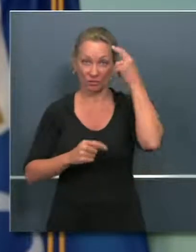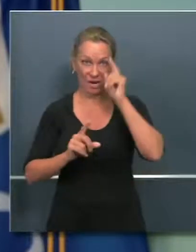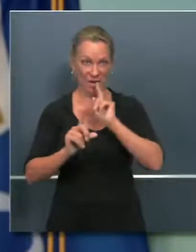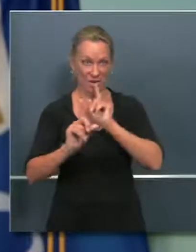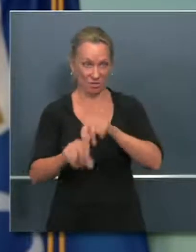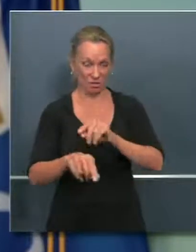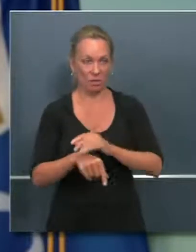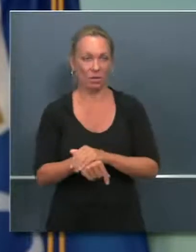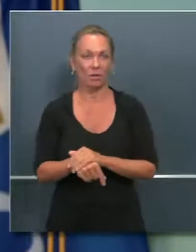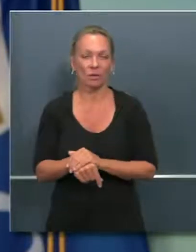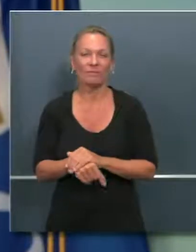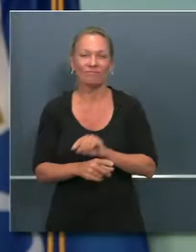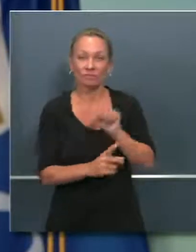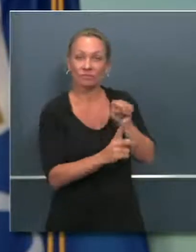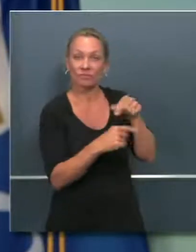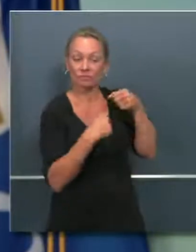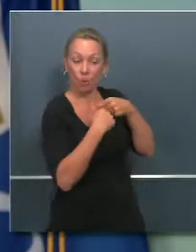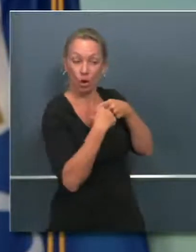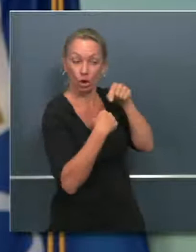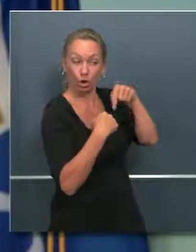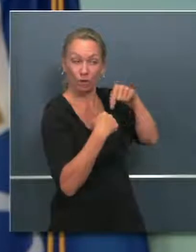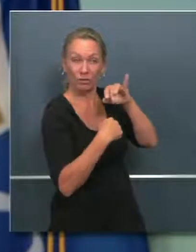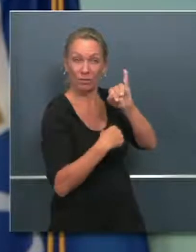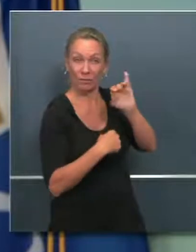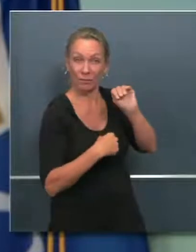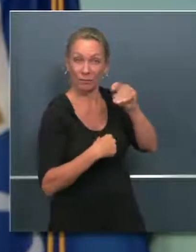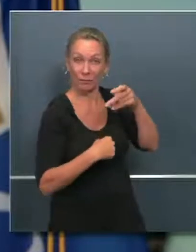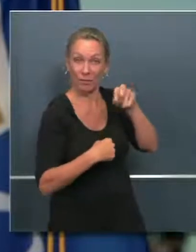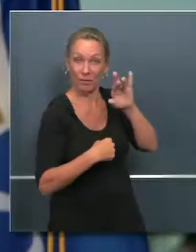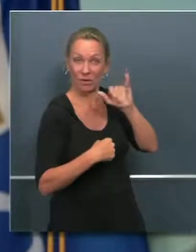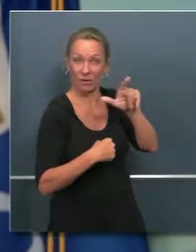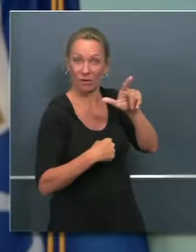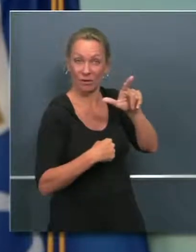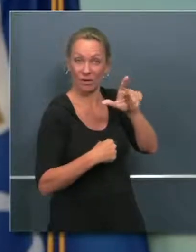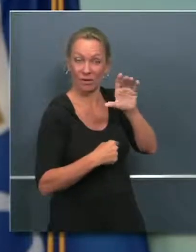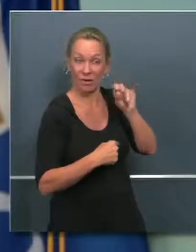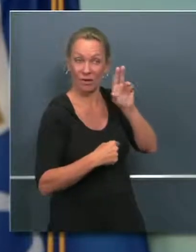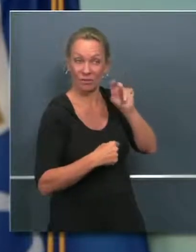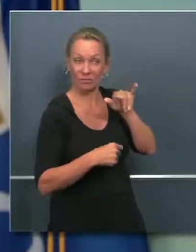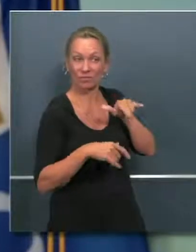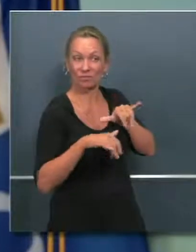basis of working very collaboratively and as I said including this weekend we're three cabinet